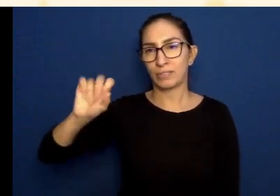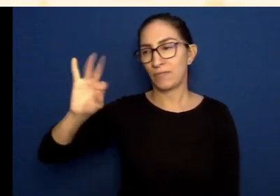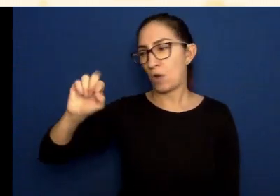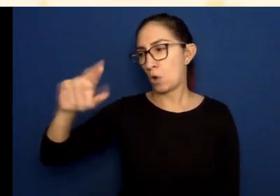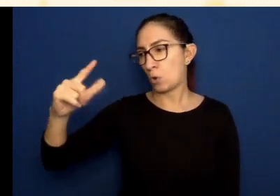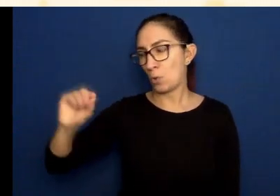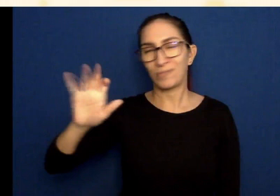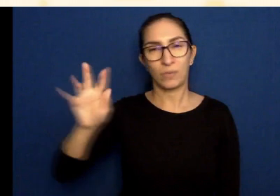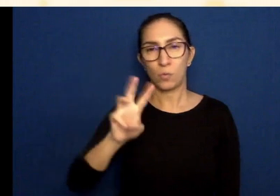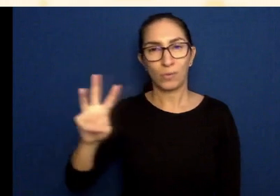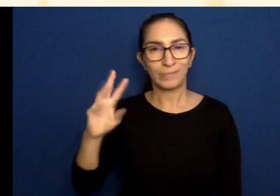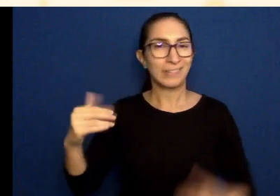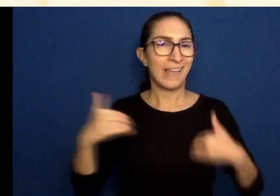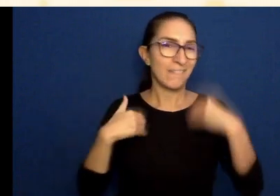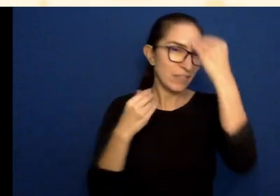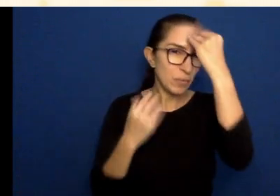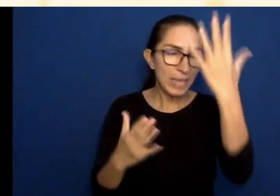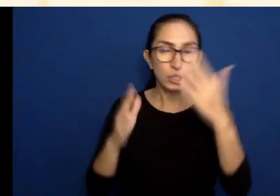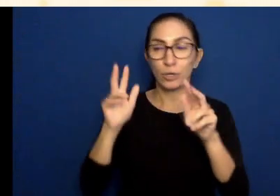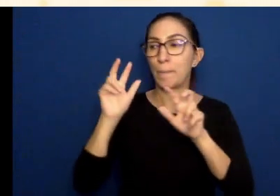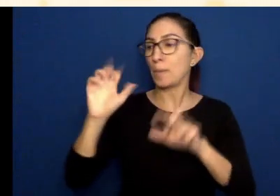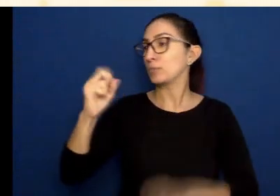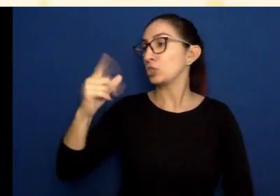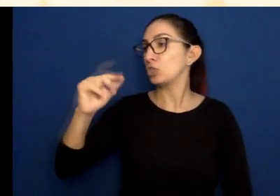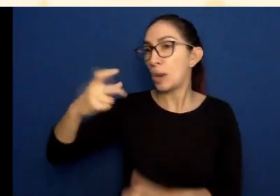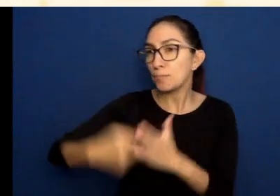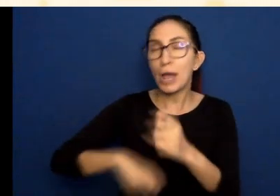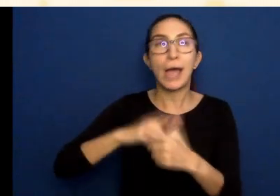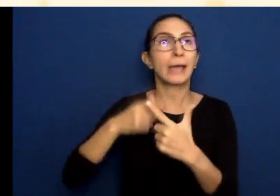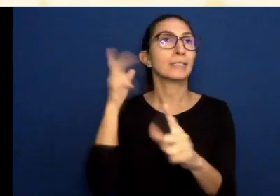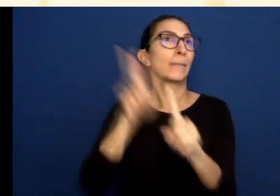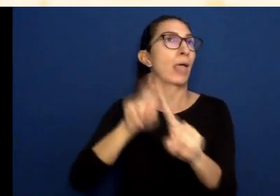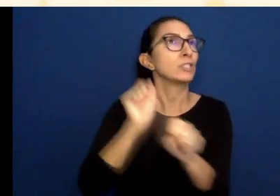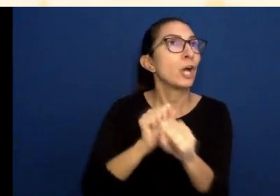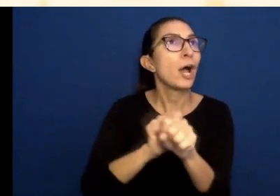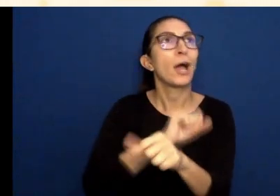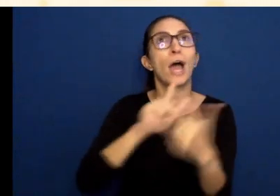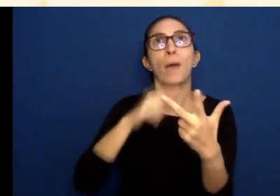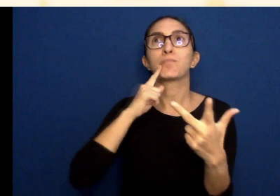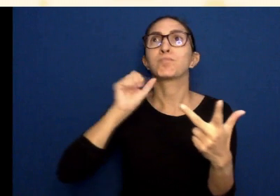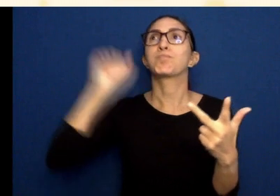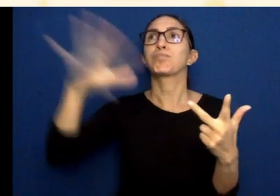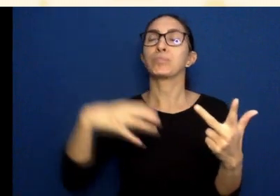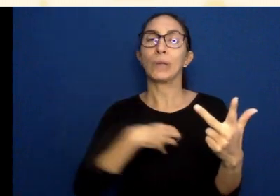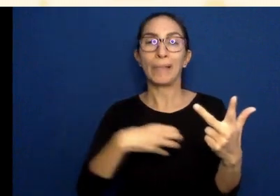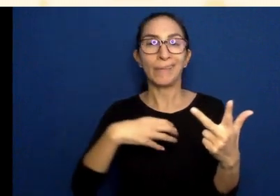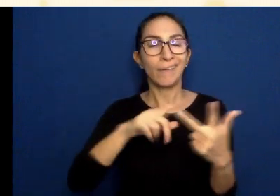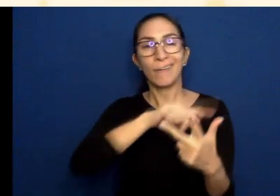Let's think about, say, a company like Wells Fargo. Wells Fargo has a website, and Wells Fargo's website